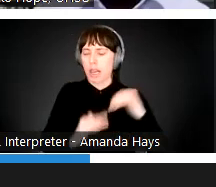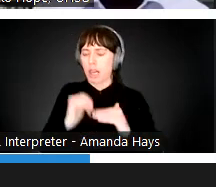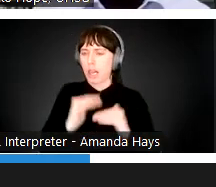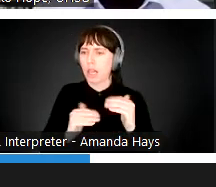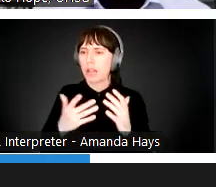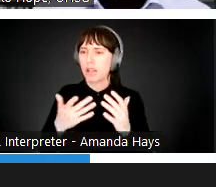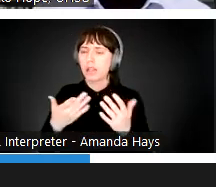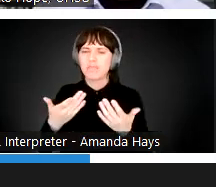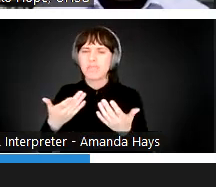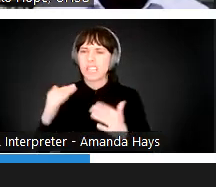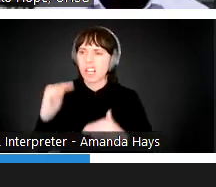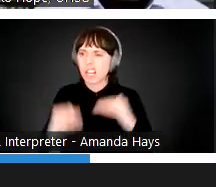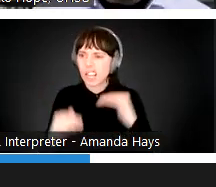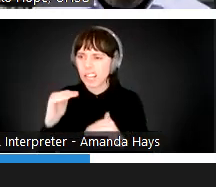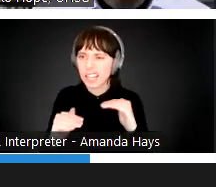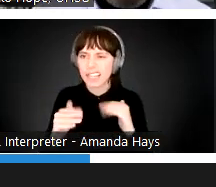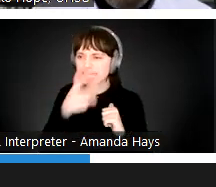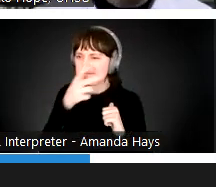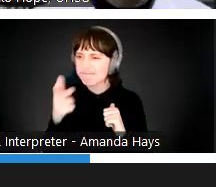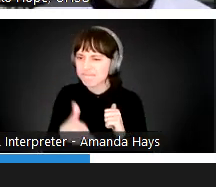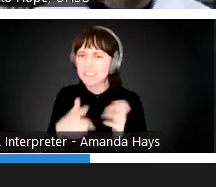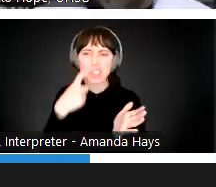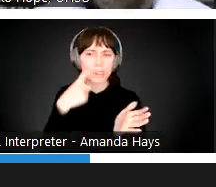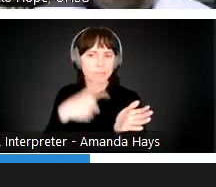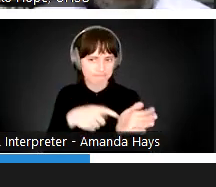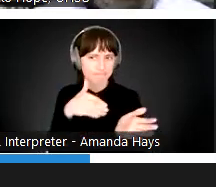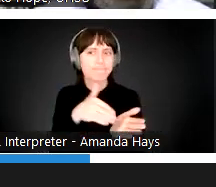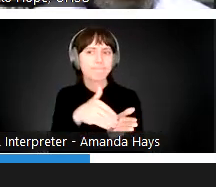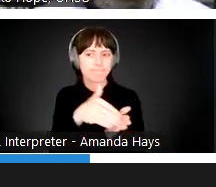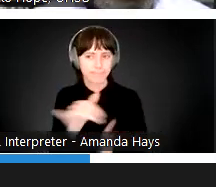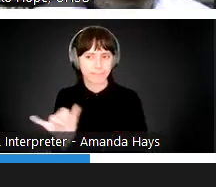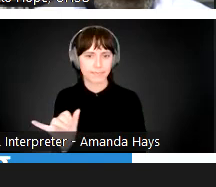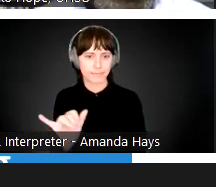that's something that we do see a fair bit as well. The next slide.